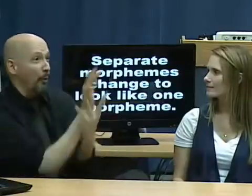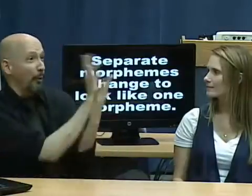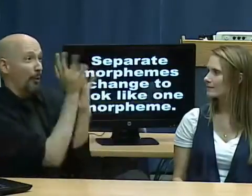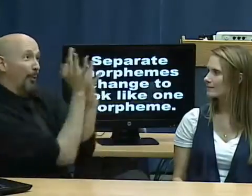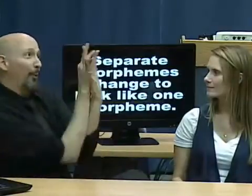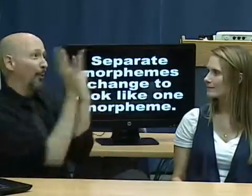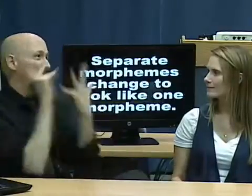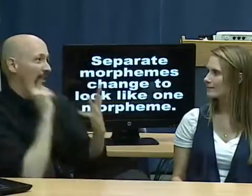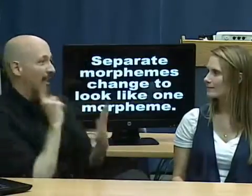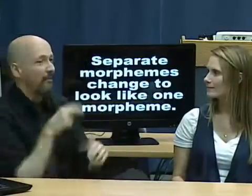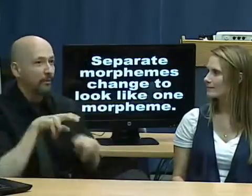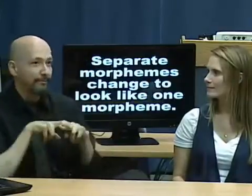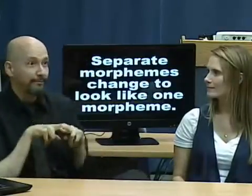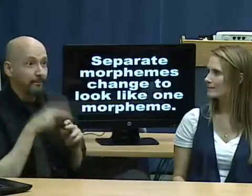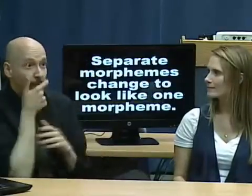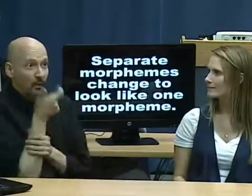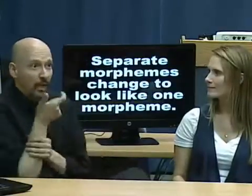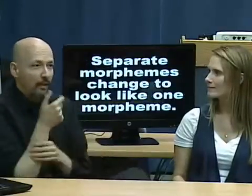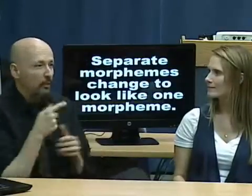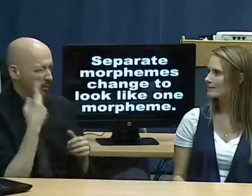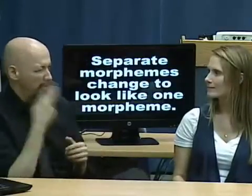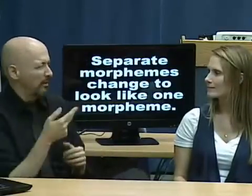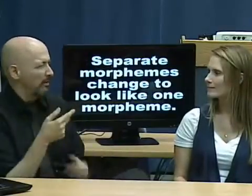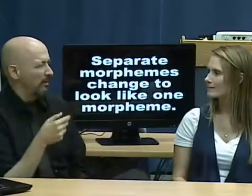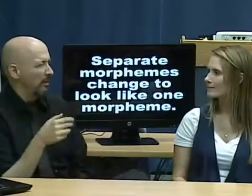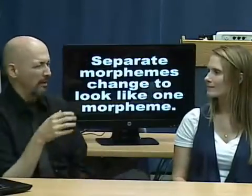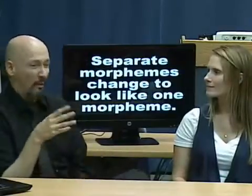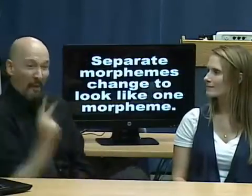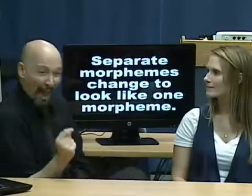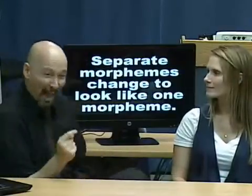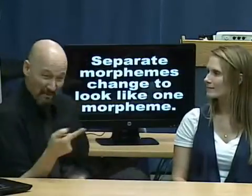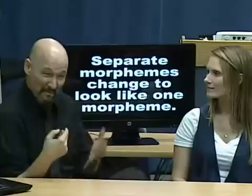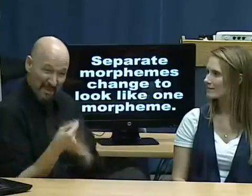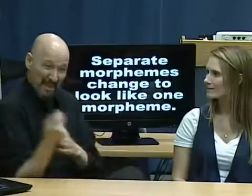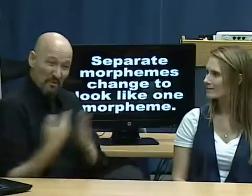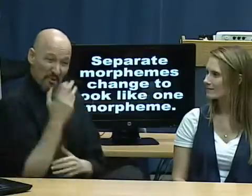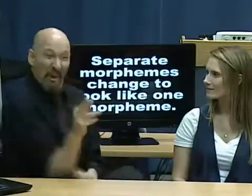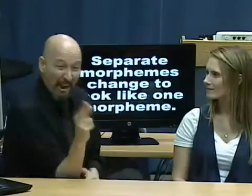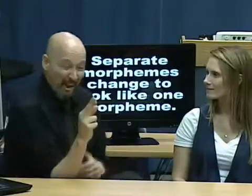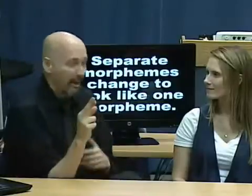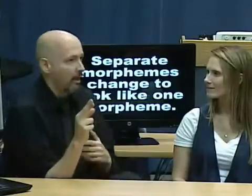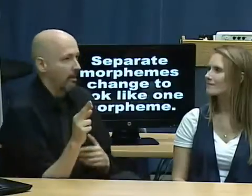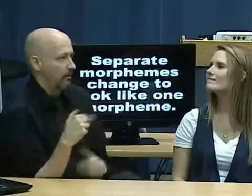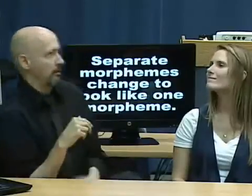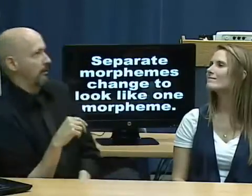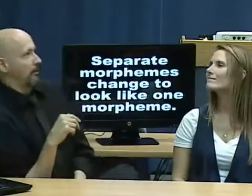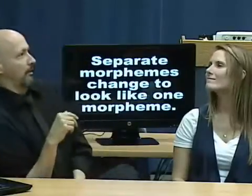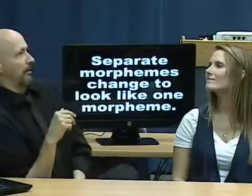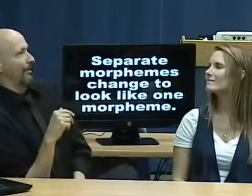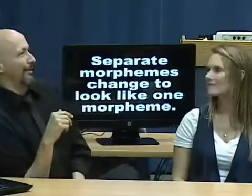and really mingle with the Deaf, sit and watch. You'll see, "#WHAT? You bought a new #CAR?"